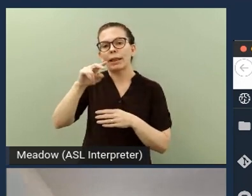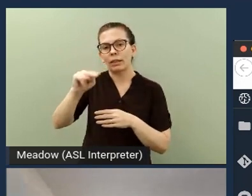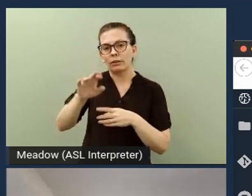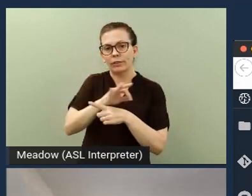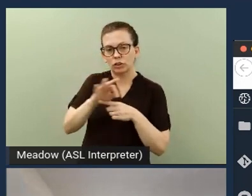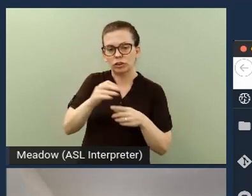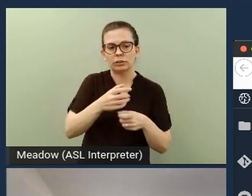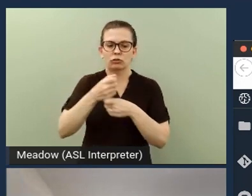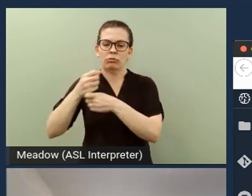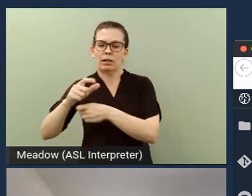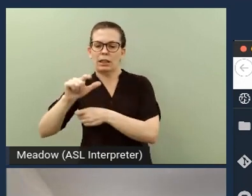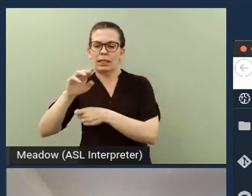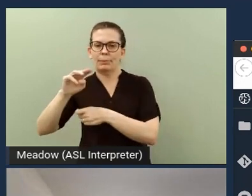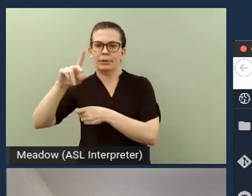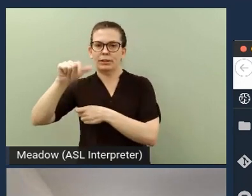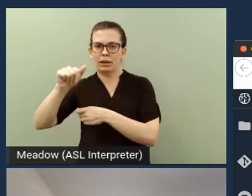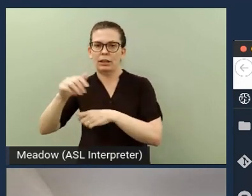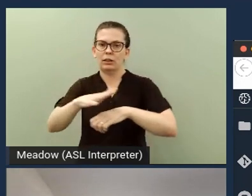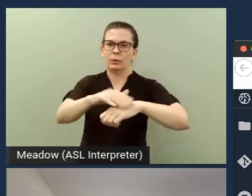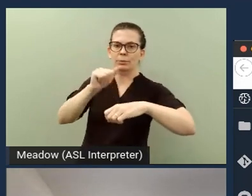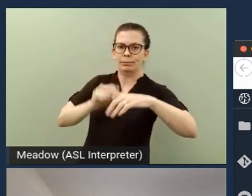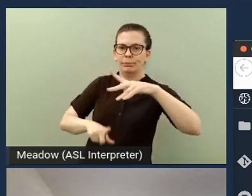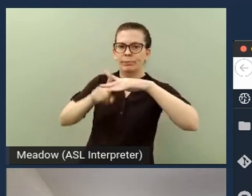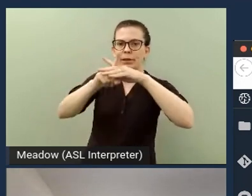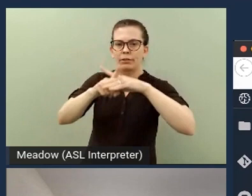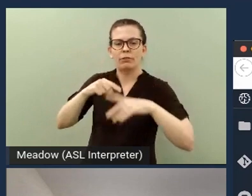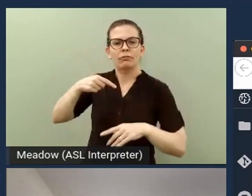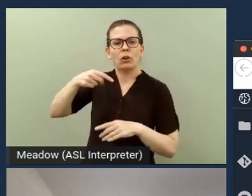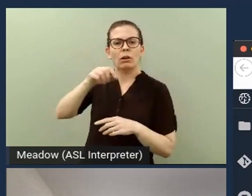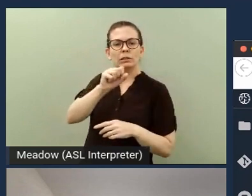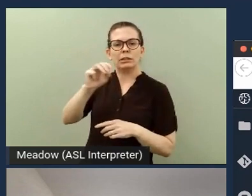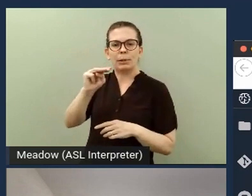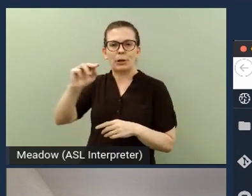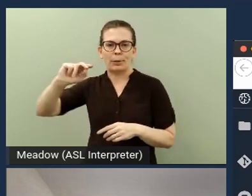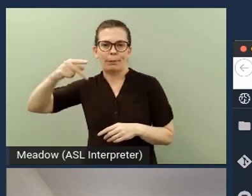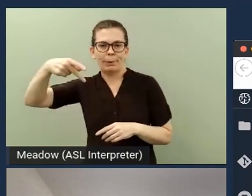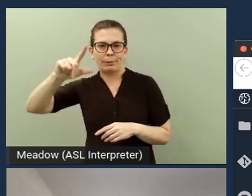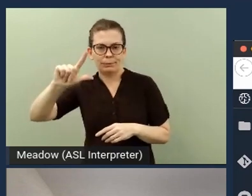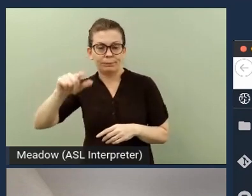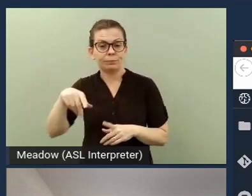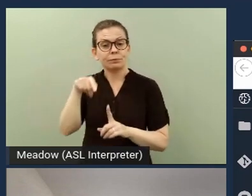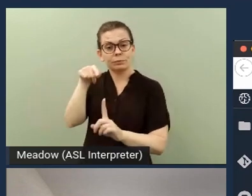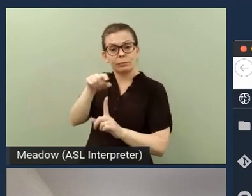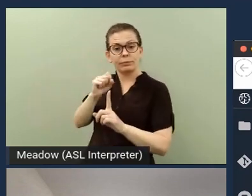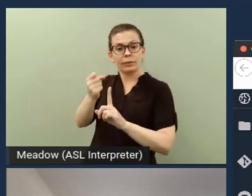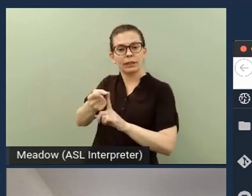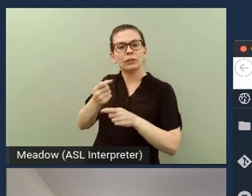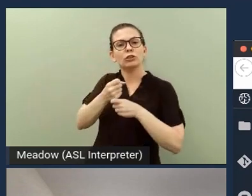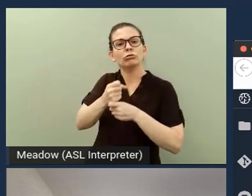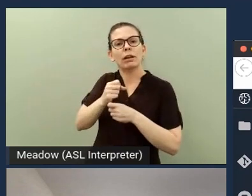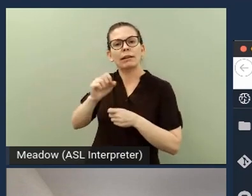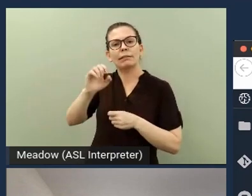and that was invoked by the SageMaker Pipeline. In this case, you need to create the SQS queue,